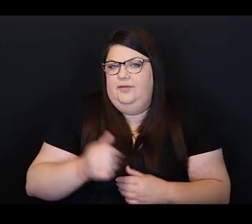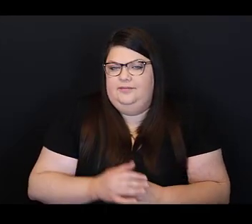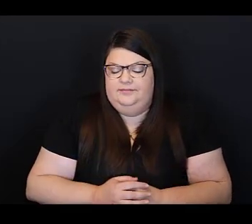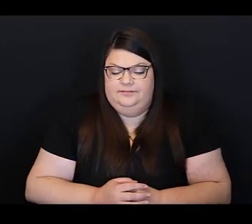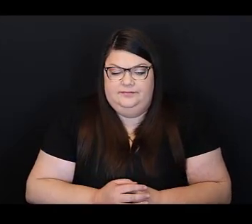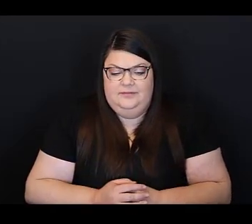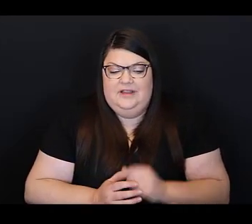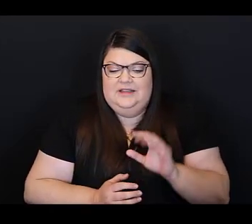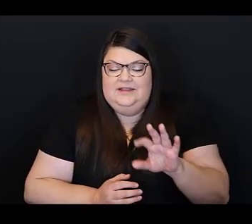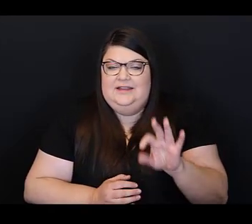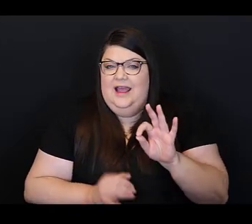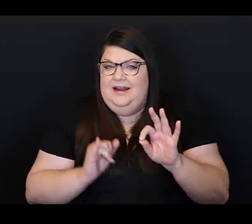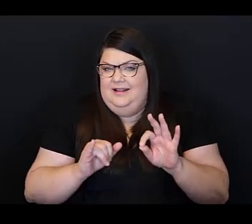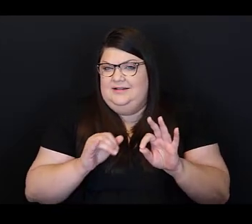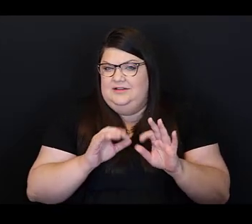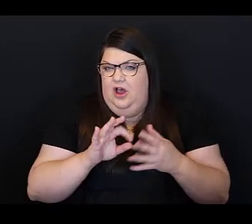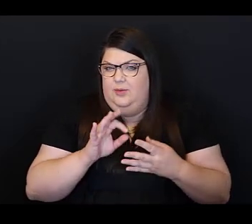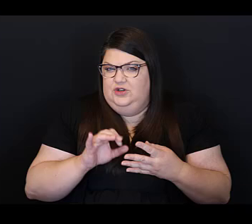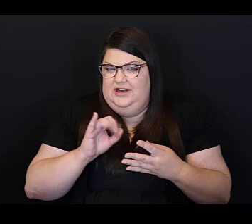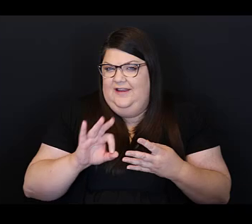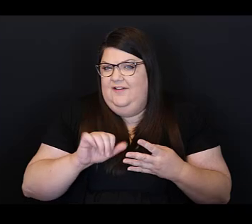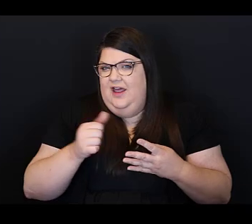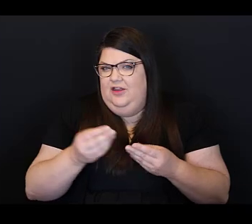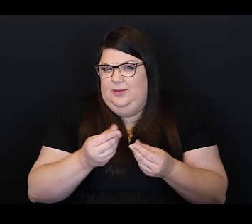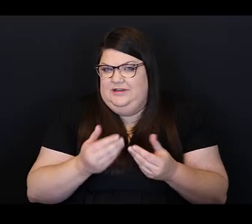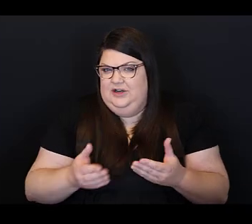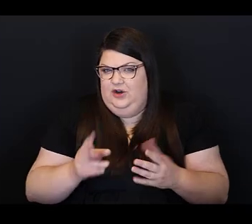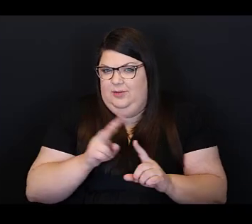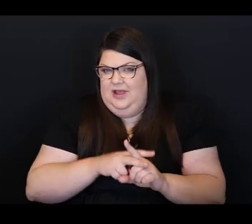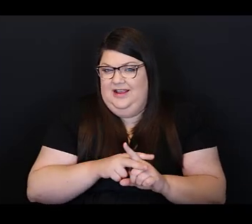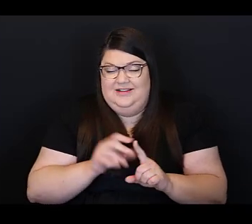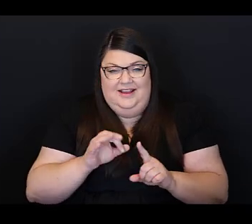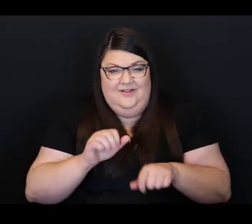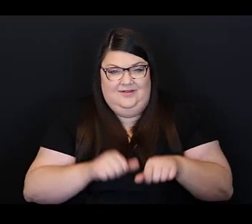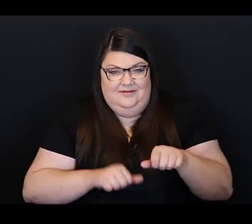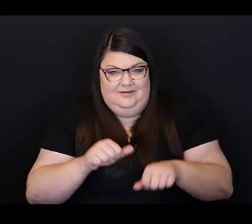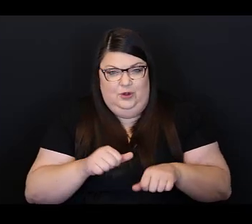another material type applies. If you are unsure of which type or types to choose,